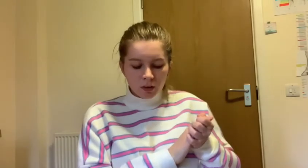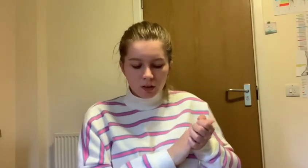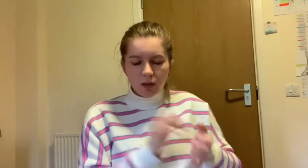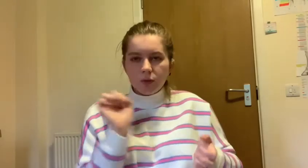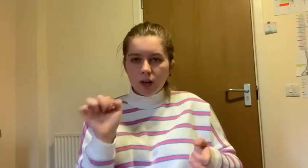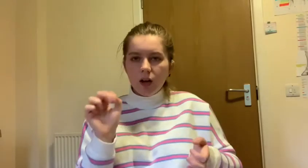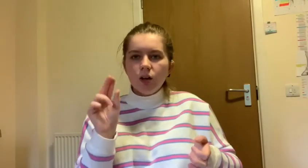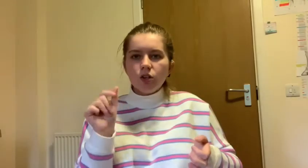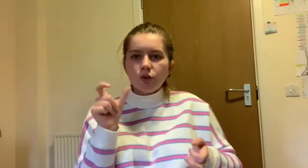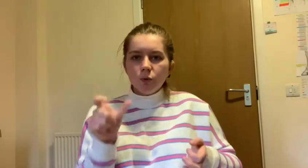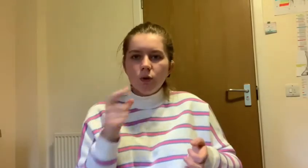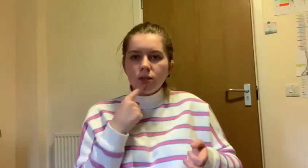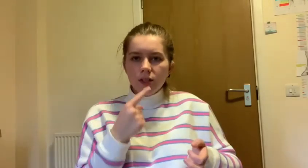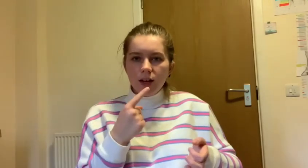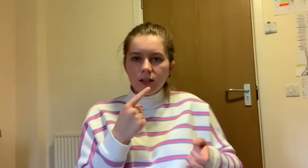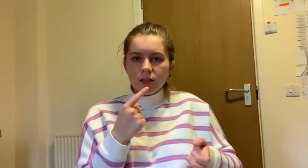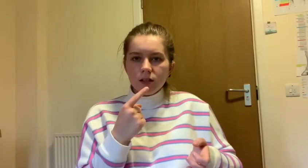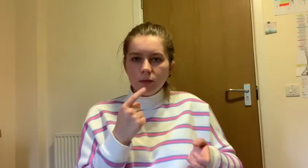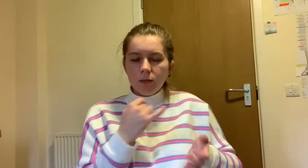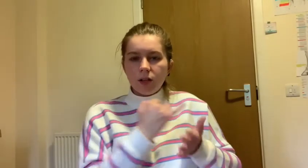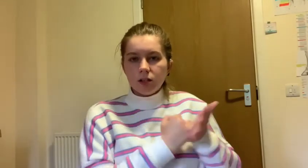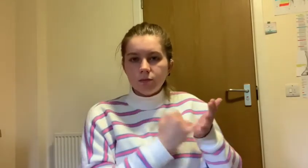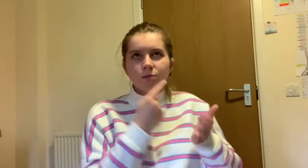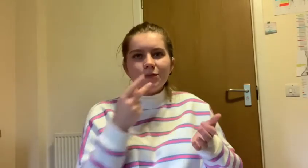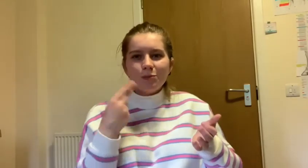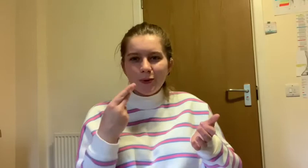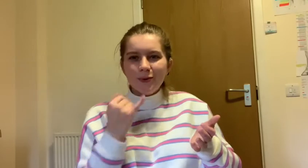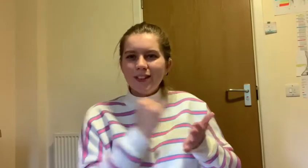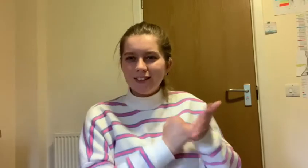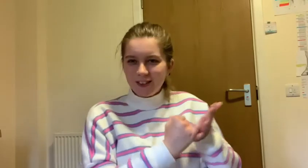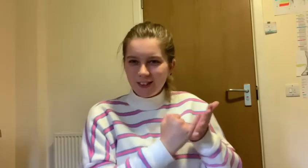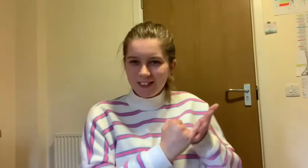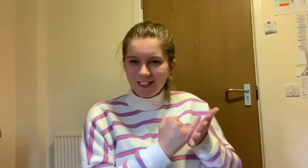"Yeah, someone says my spoon is dirty"